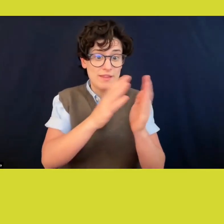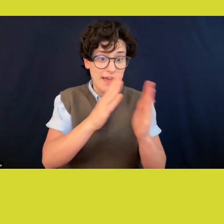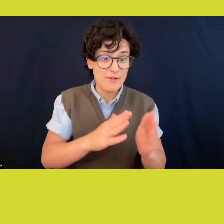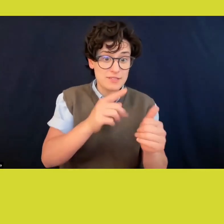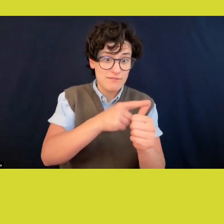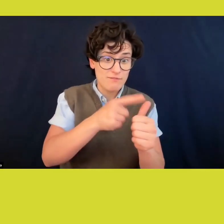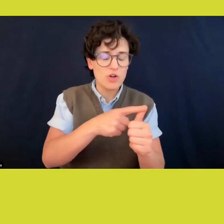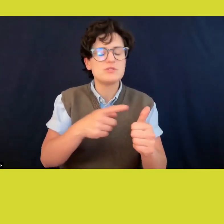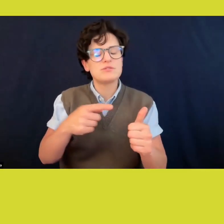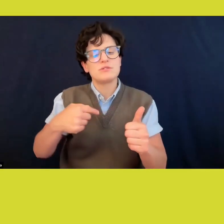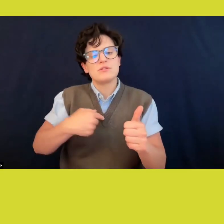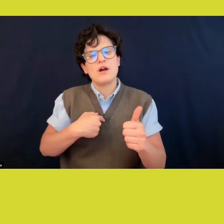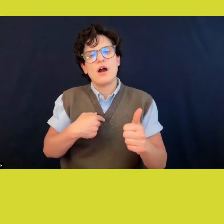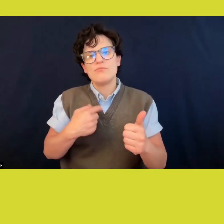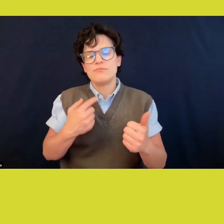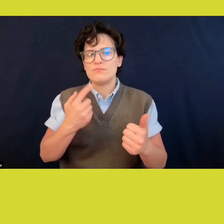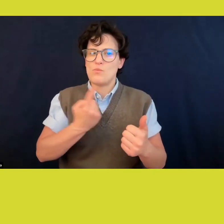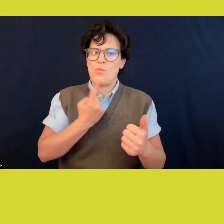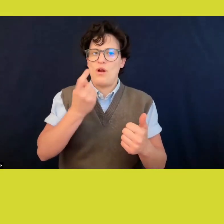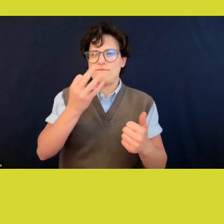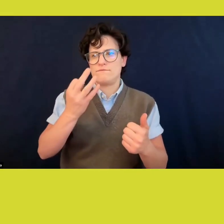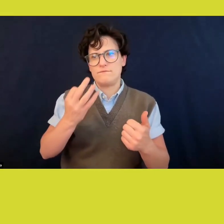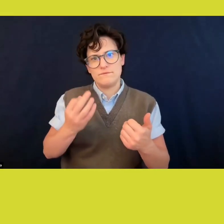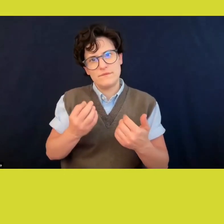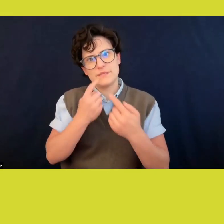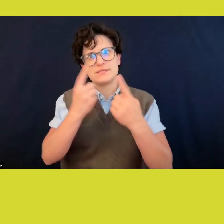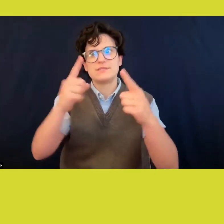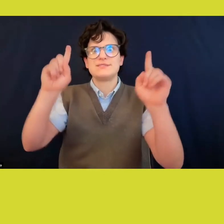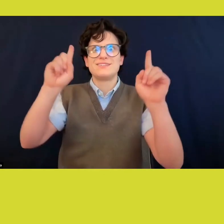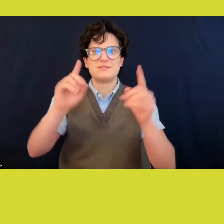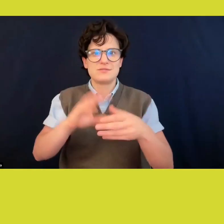but I'd like to say that I got housed in 2009 my